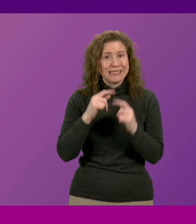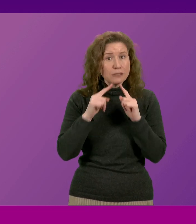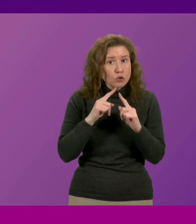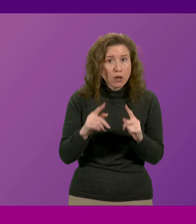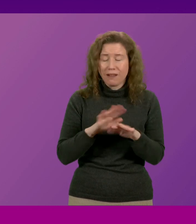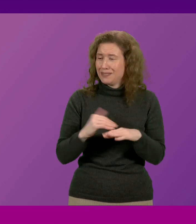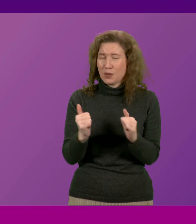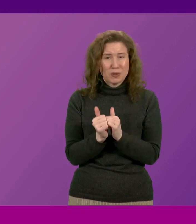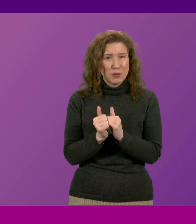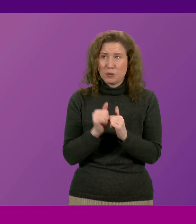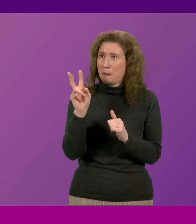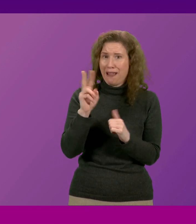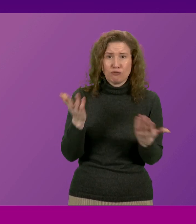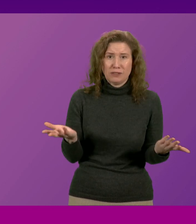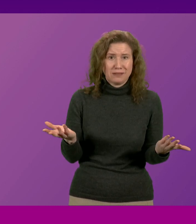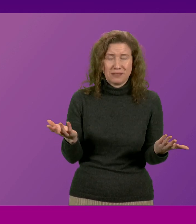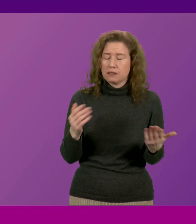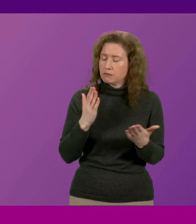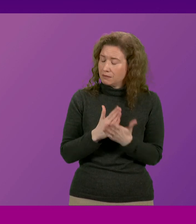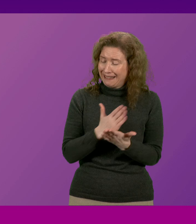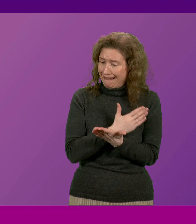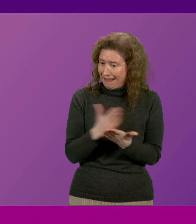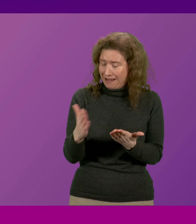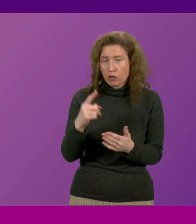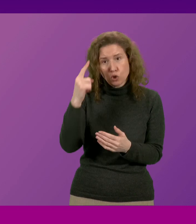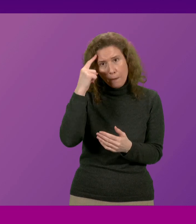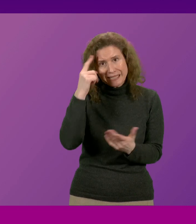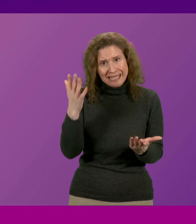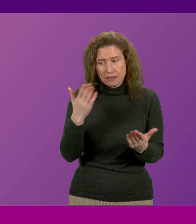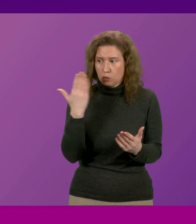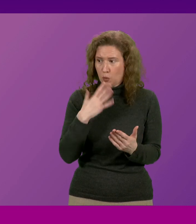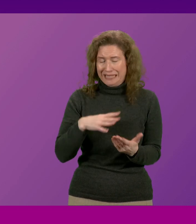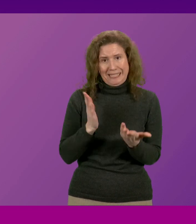working for parents. Is it not plain common sense what our schools need?